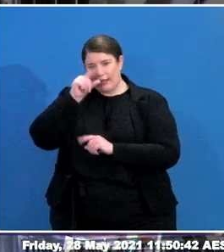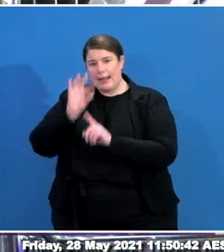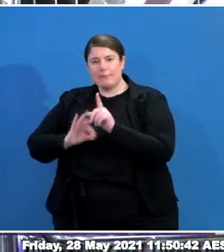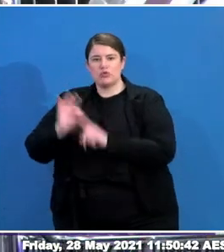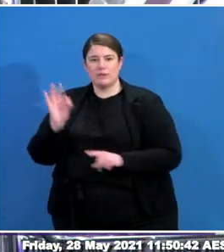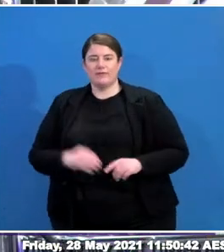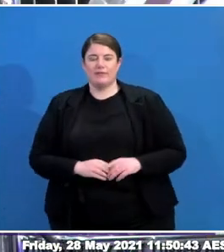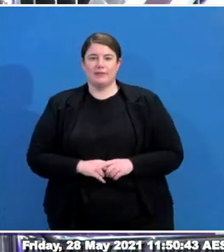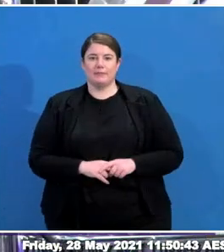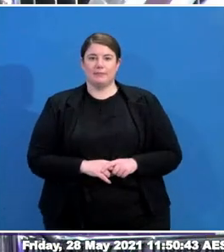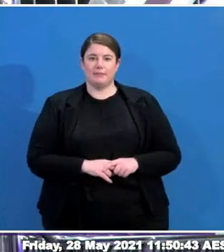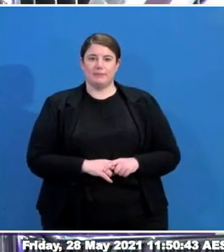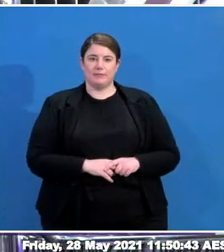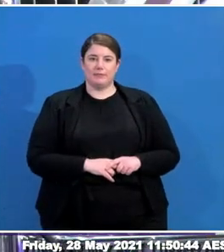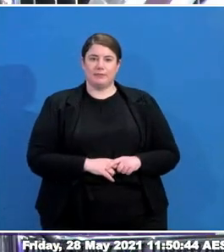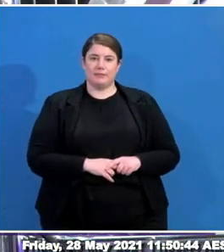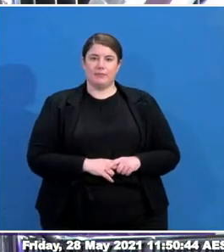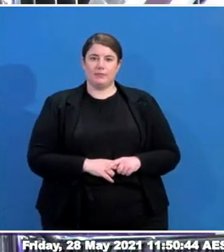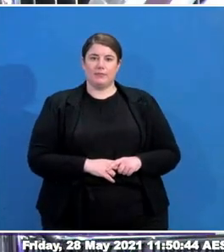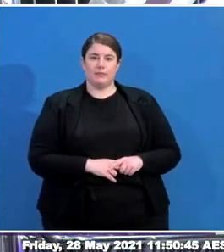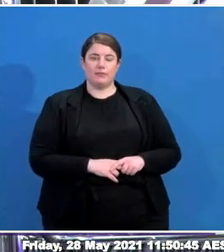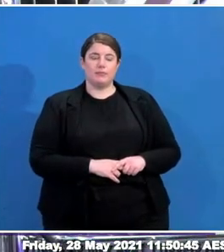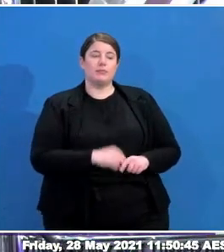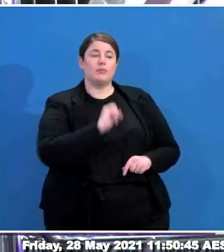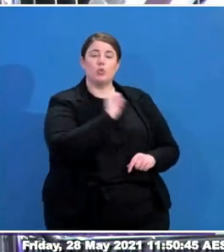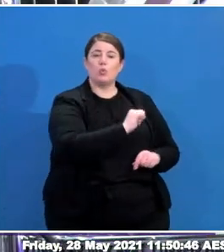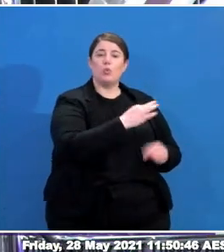Do you accept that the risk management model at Sunnyfield is